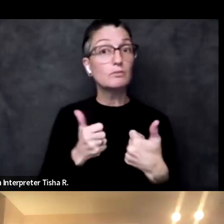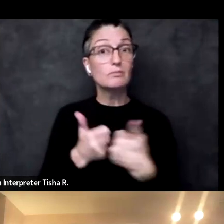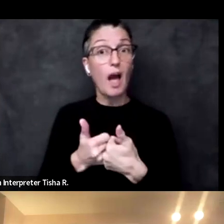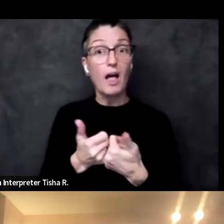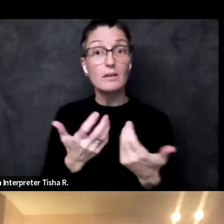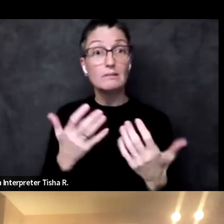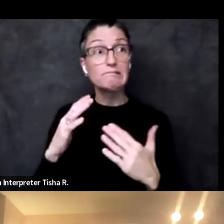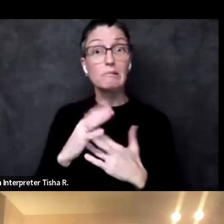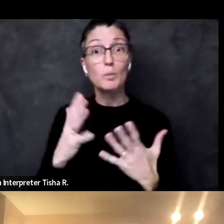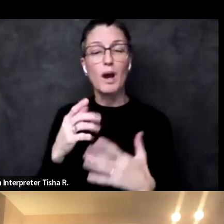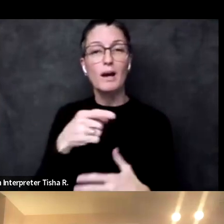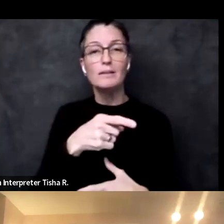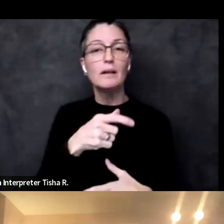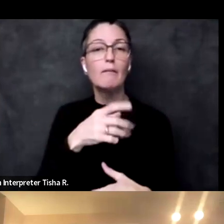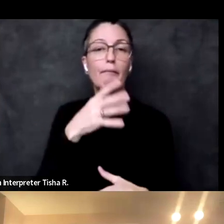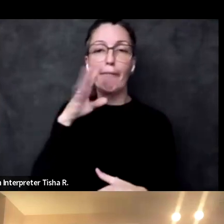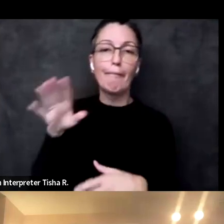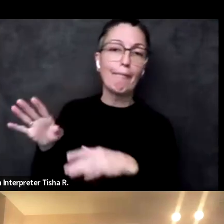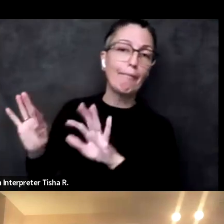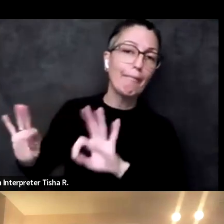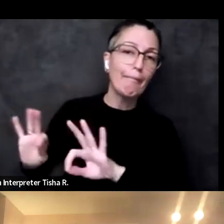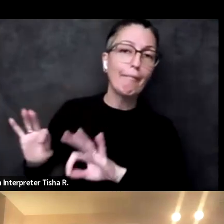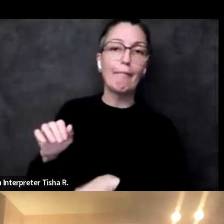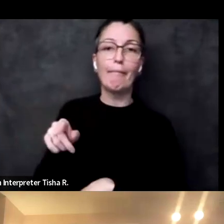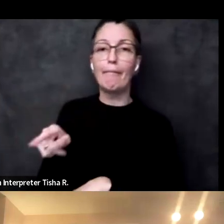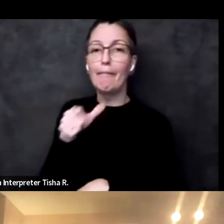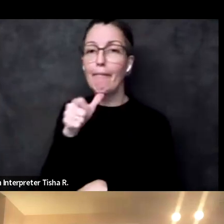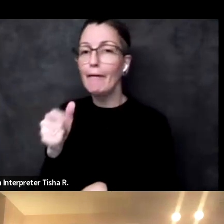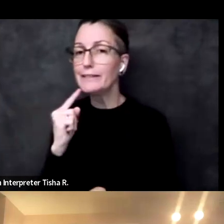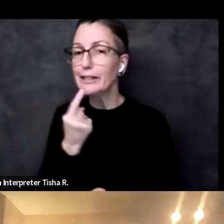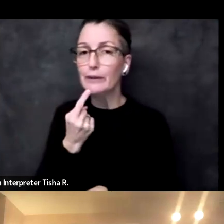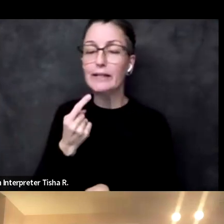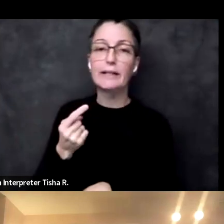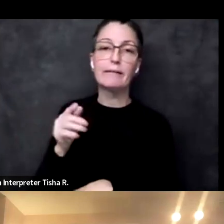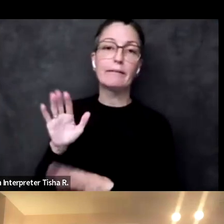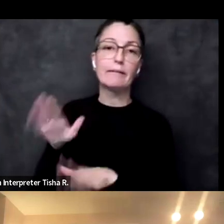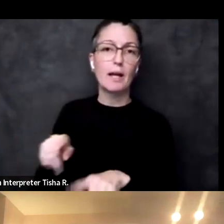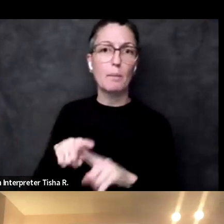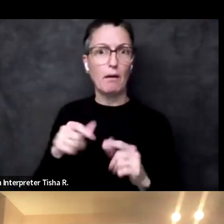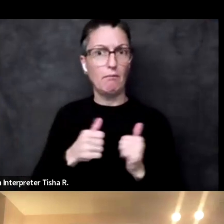getting out there authentically, but having people really,